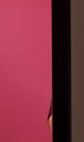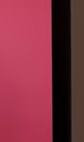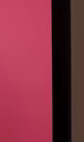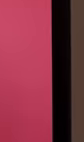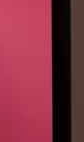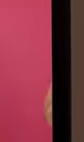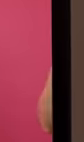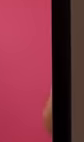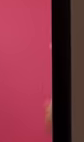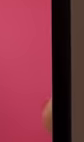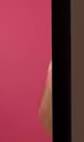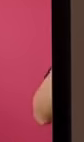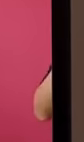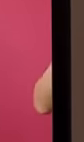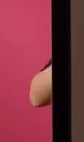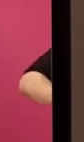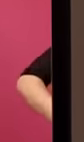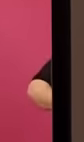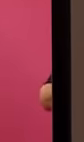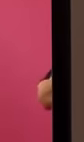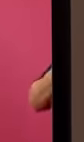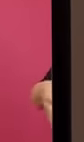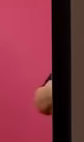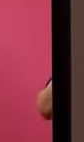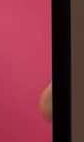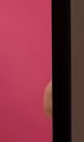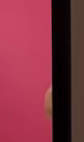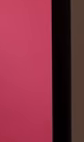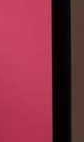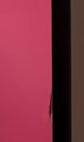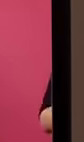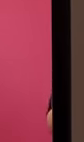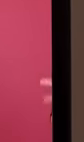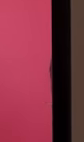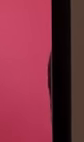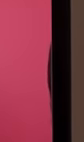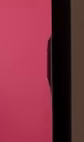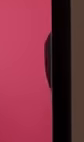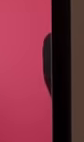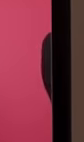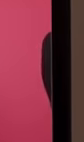it is only half finished and they were delivered months late obviously whatever it was you already saw that it was